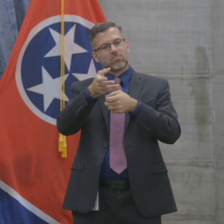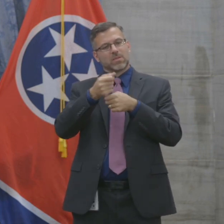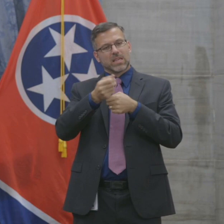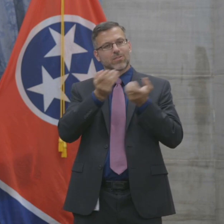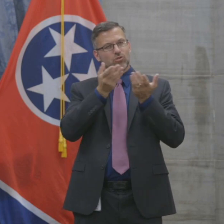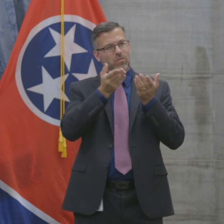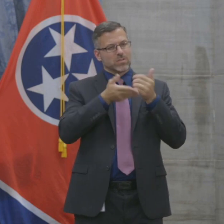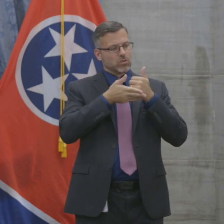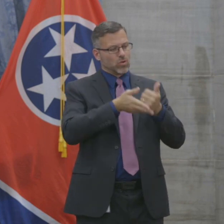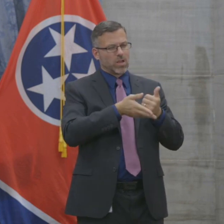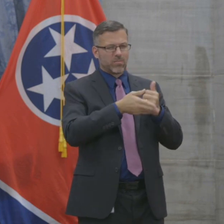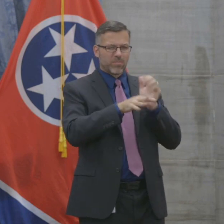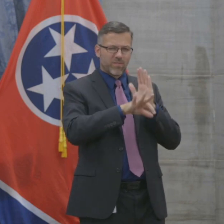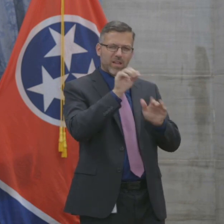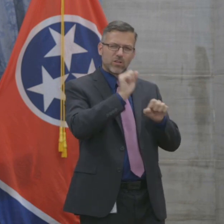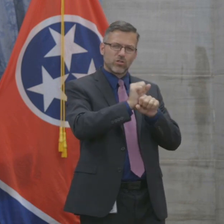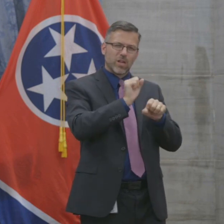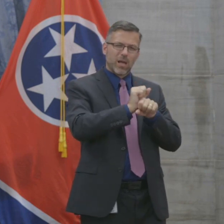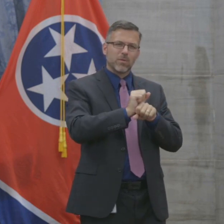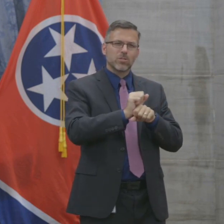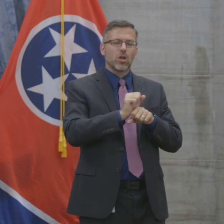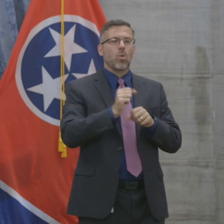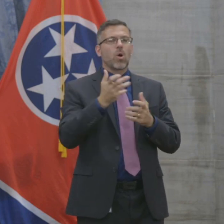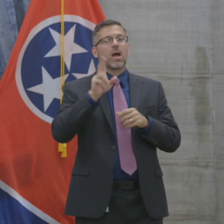you're obligated to look for a job, which is traditionally been